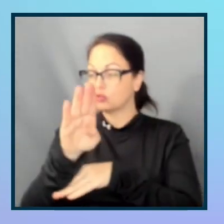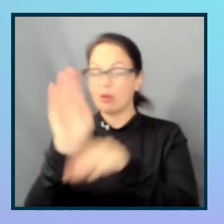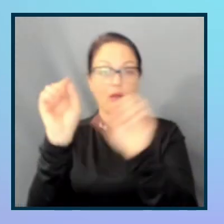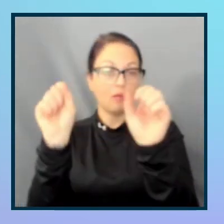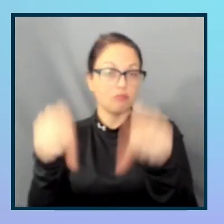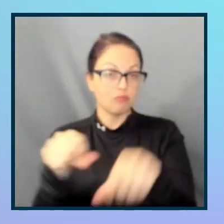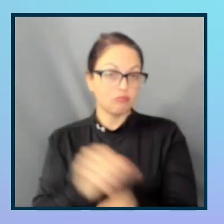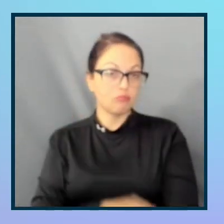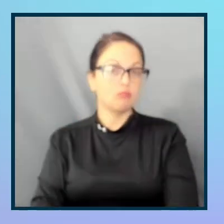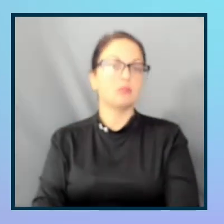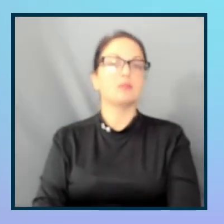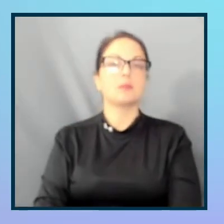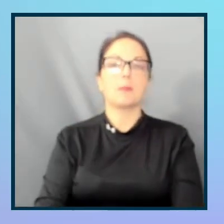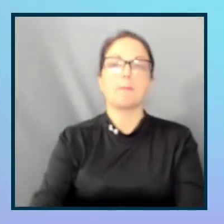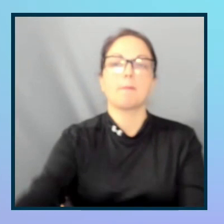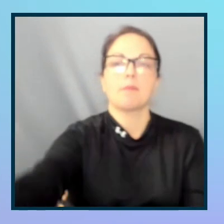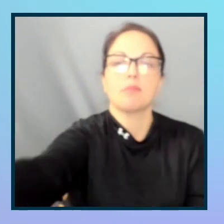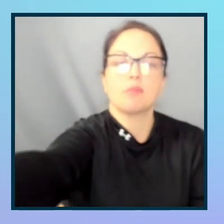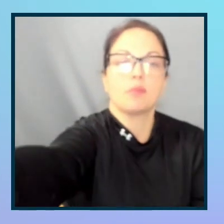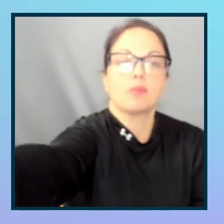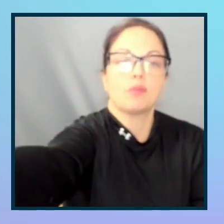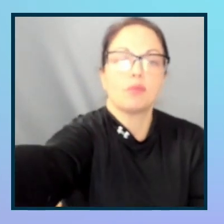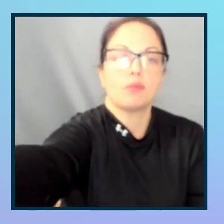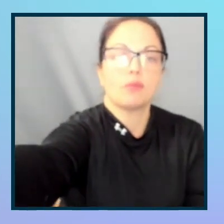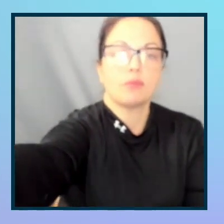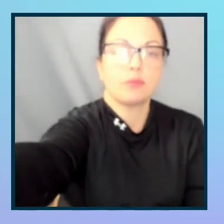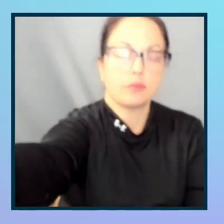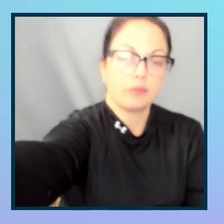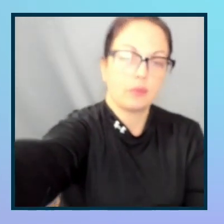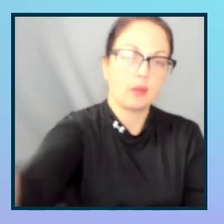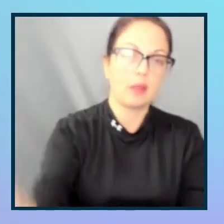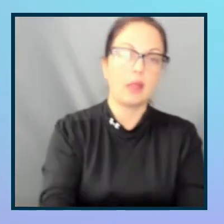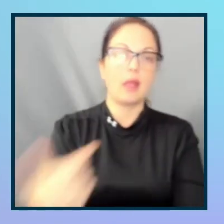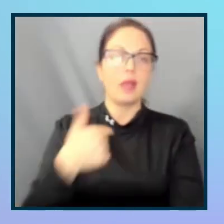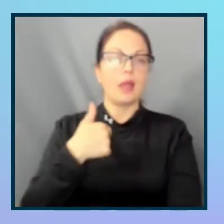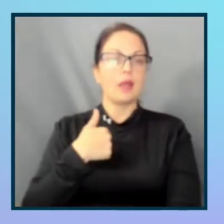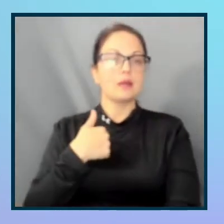And I would love to hear from all of you, if possible.